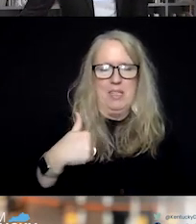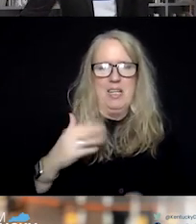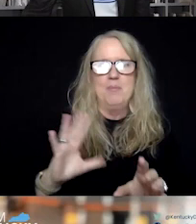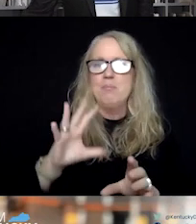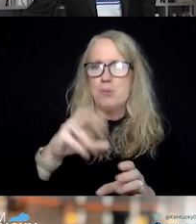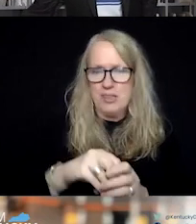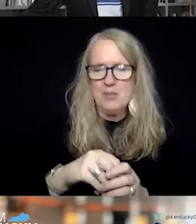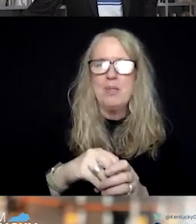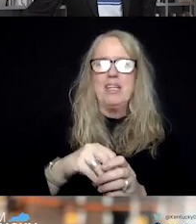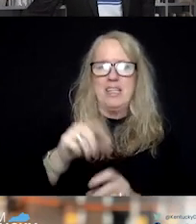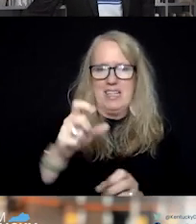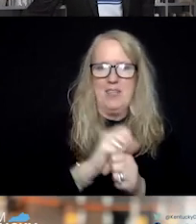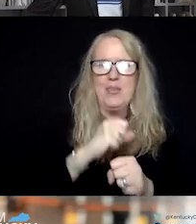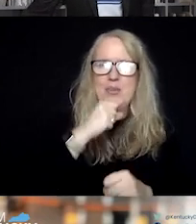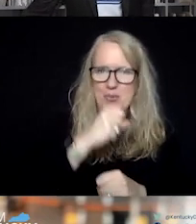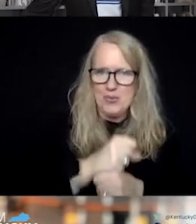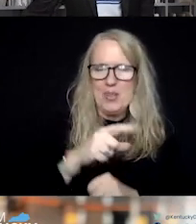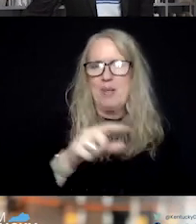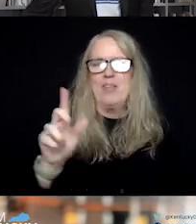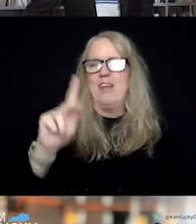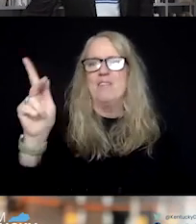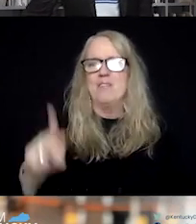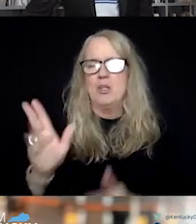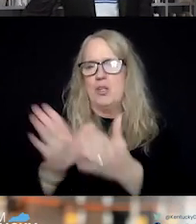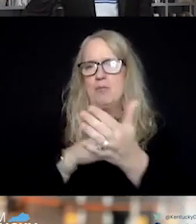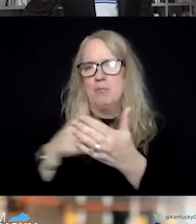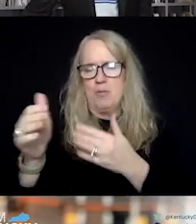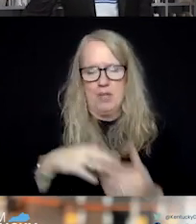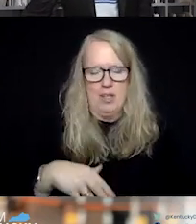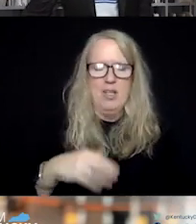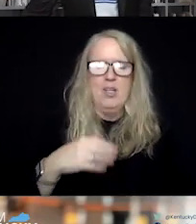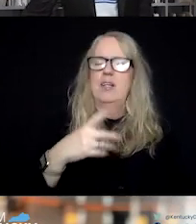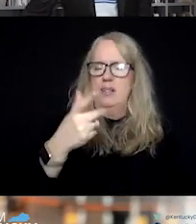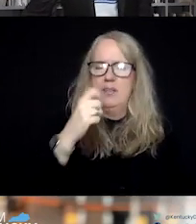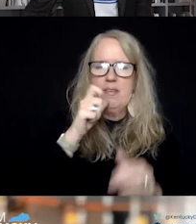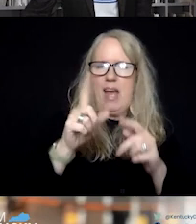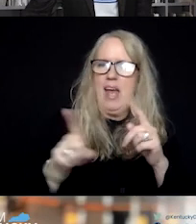IN THE CREATION OF THAT MURAL. ONE OF DOZENS SHAPED ACROSS THE CITY